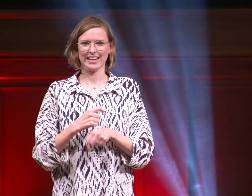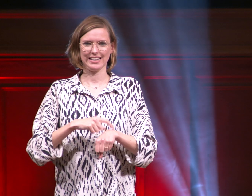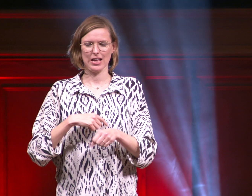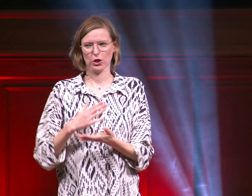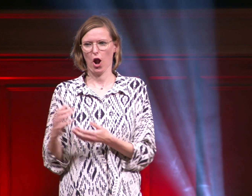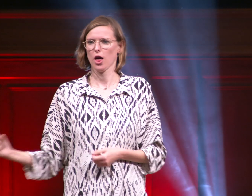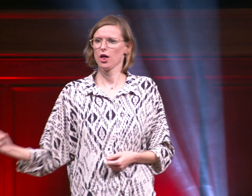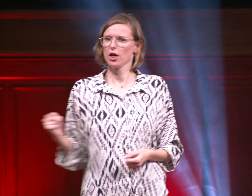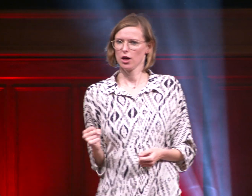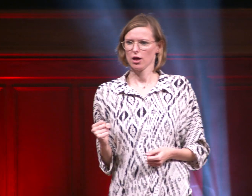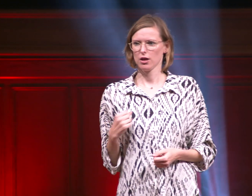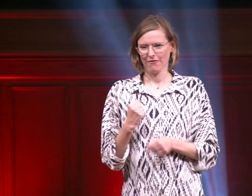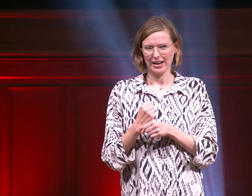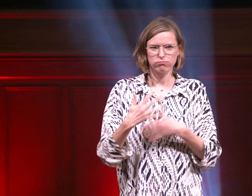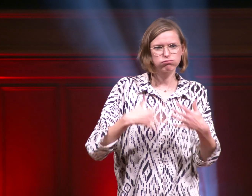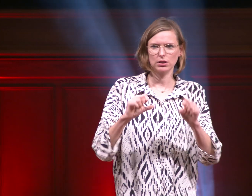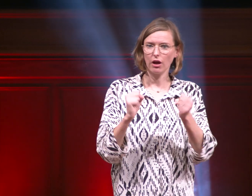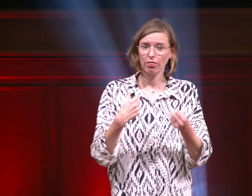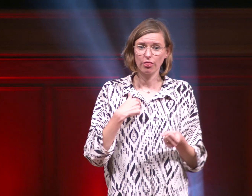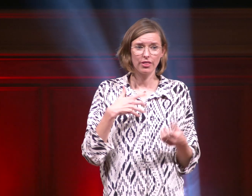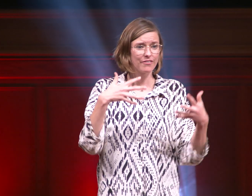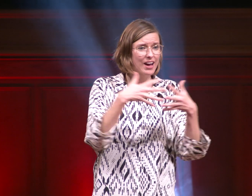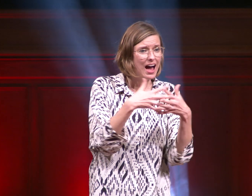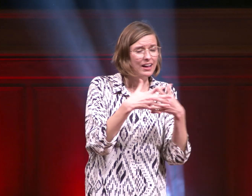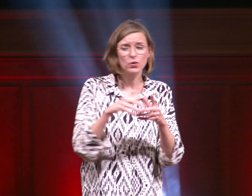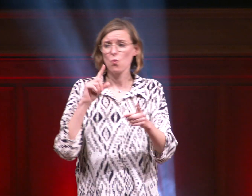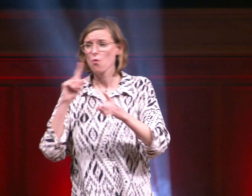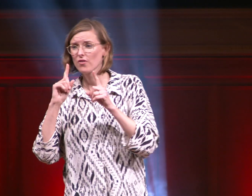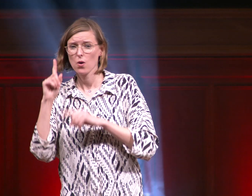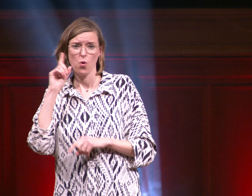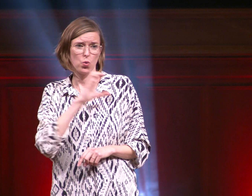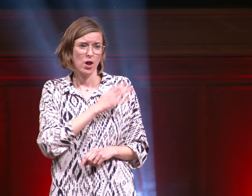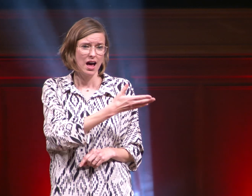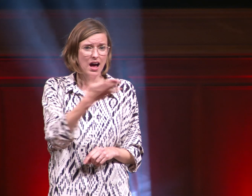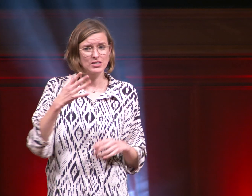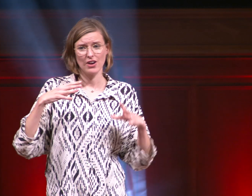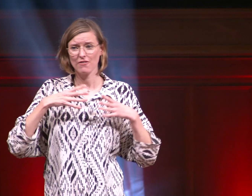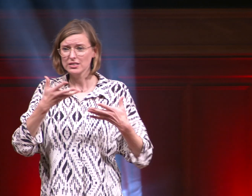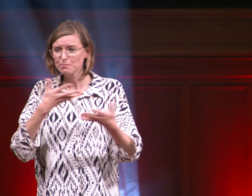But I needed for 30% of my working time to use the services of interpreters